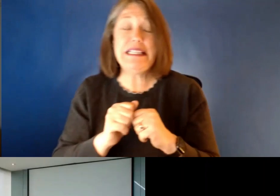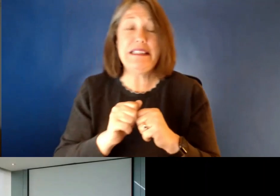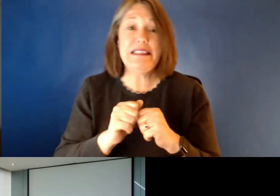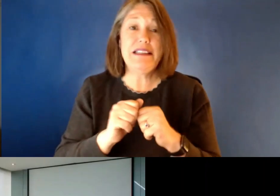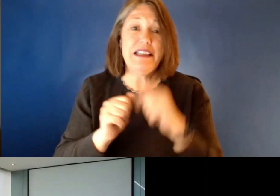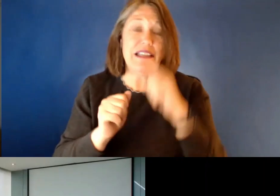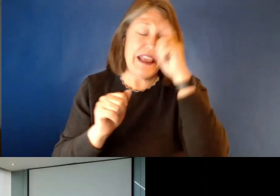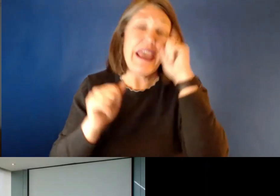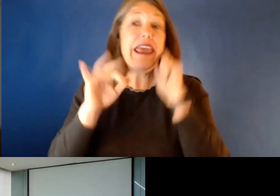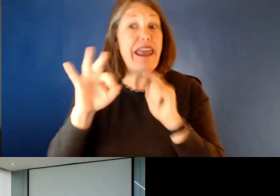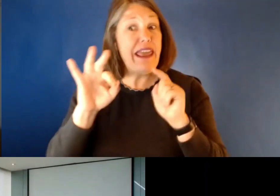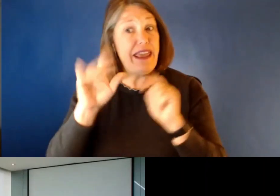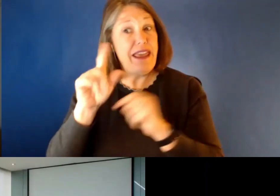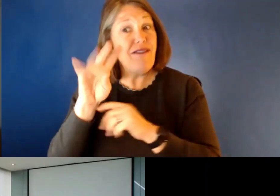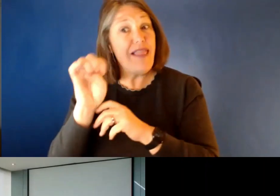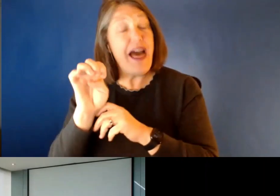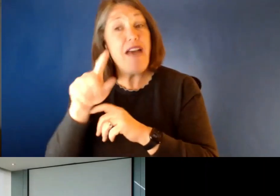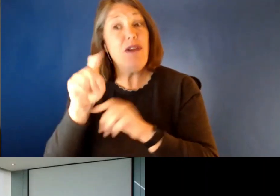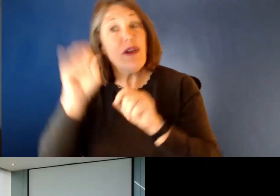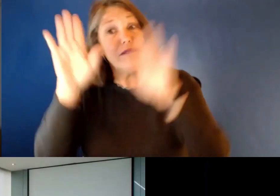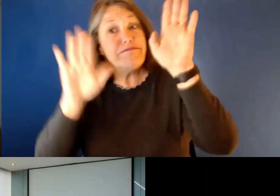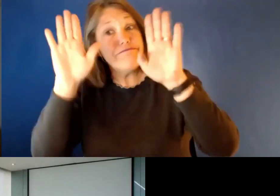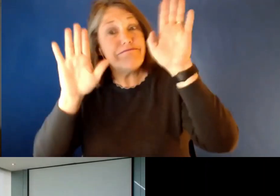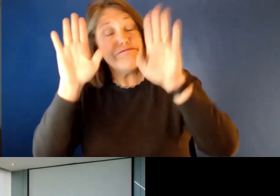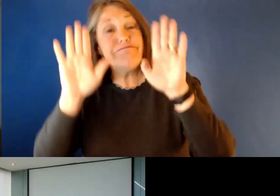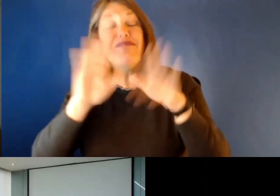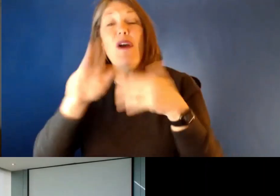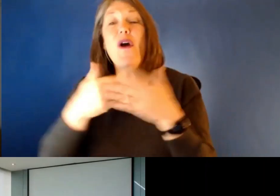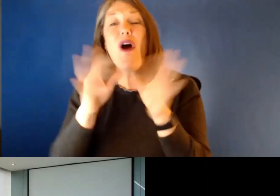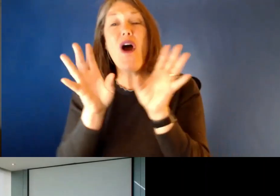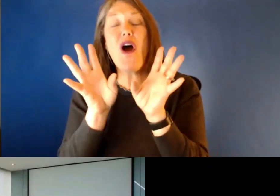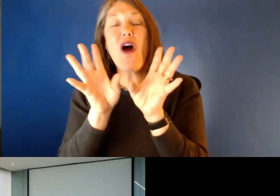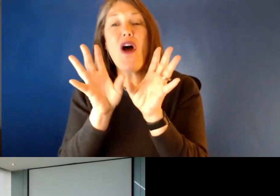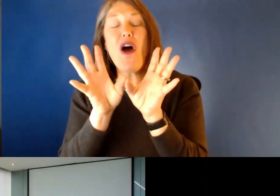a live mode. 06:06:25 All sessions are recorded, they are